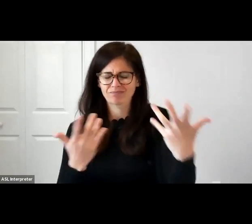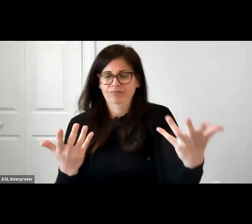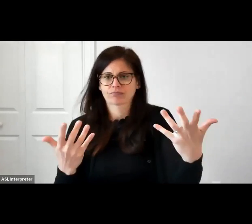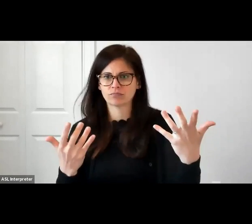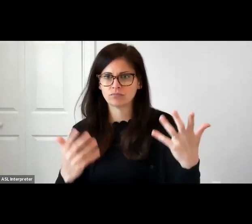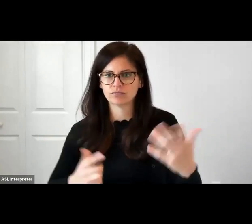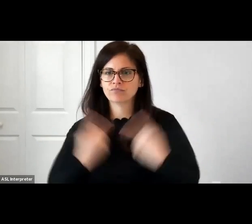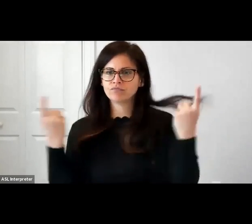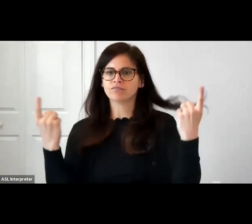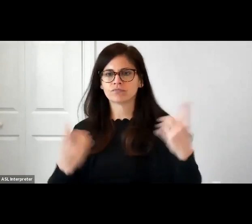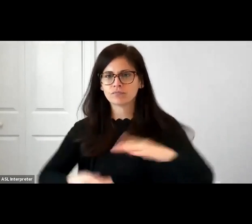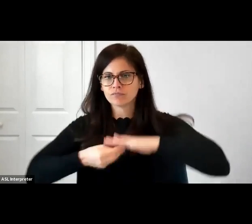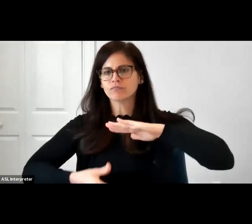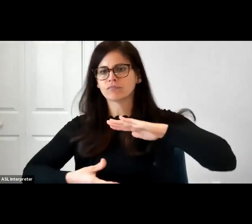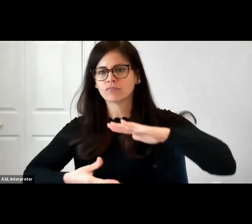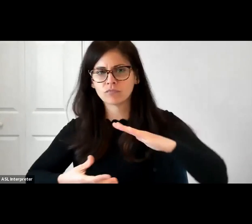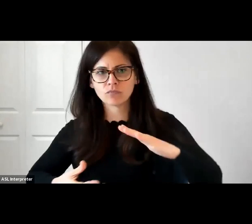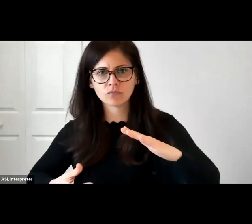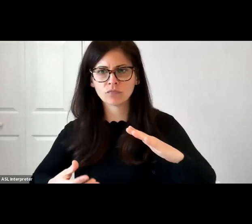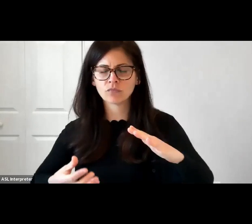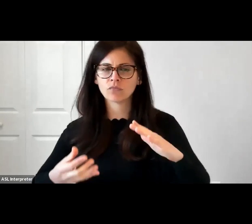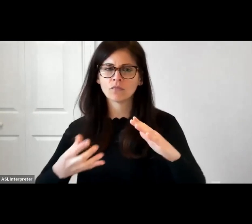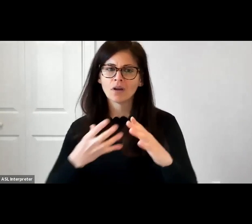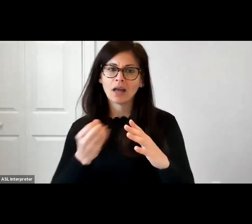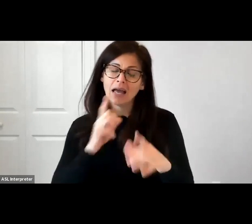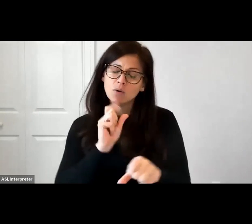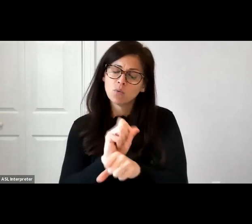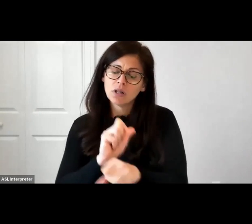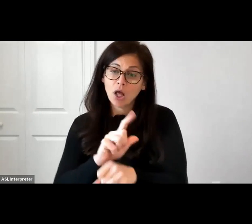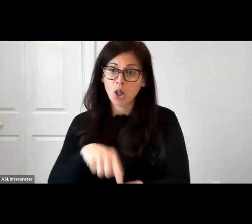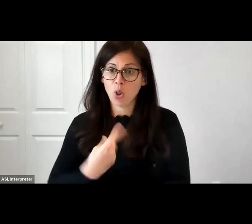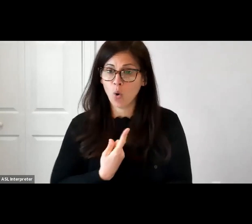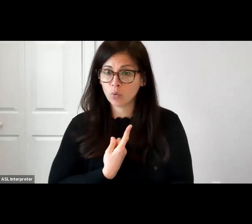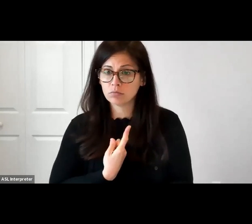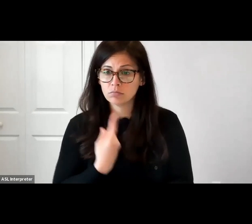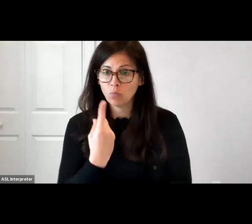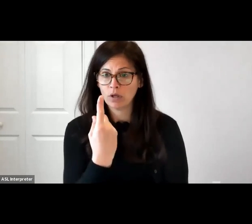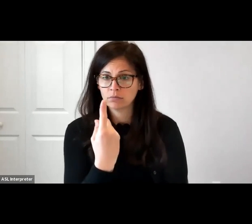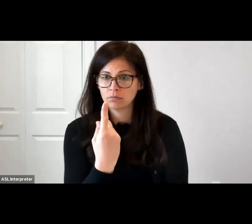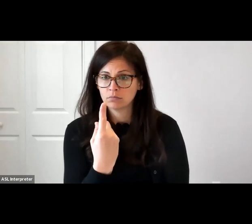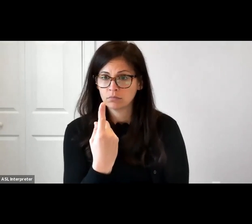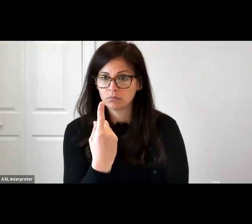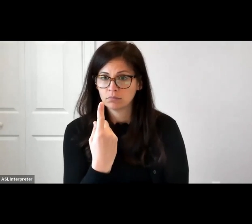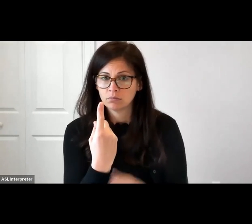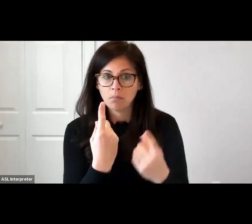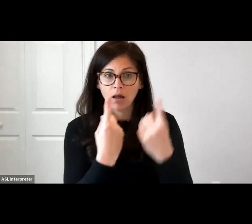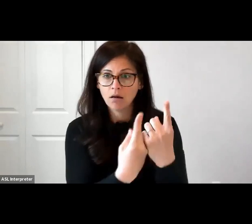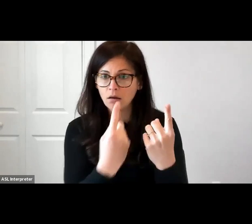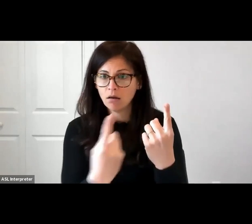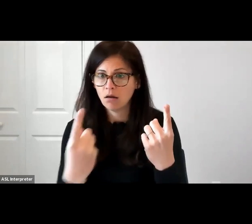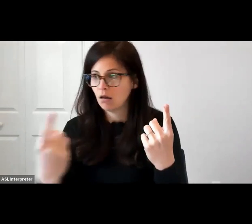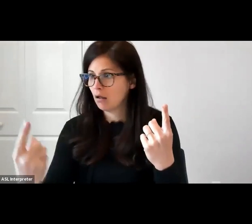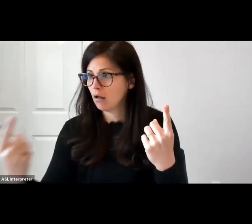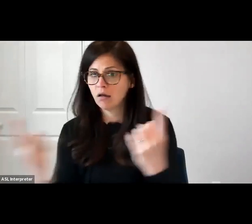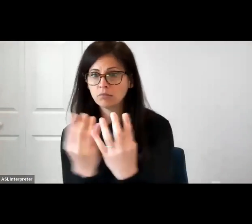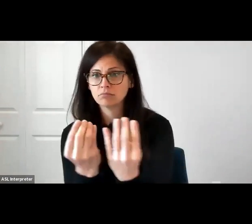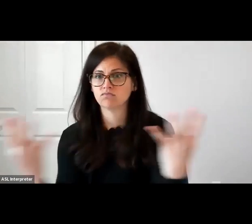and it's basically alone we're one person, but together, we're not alone.